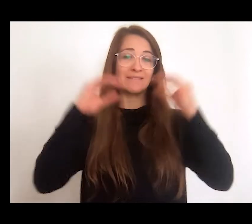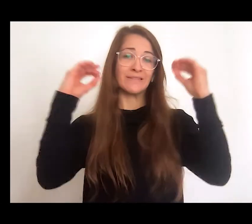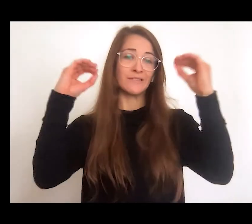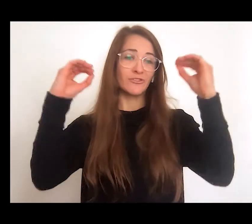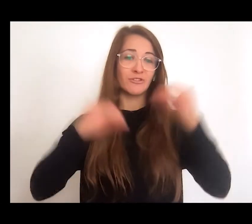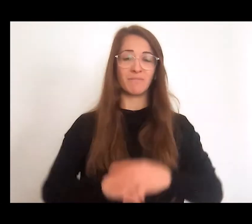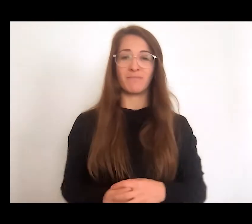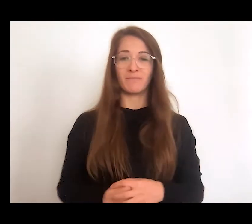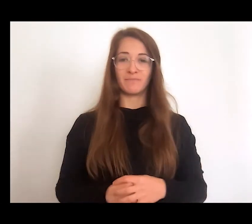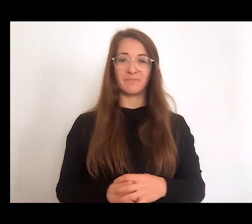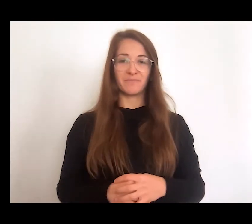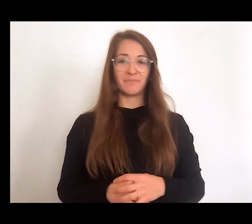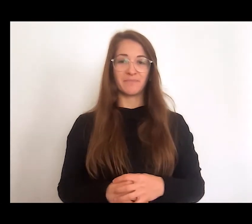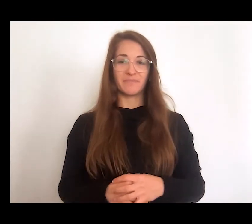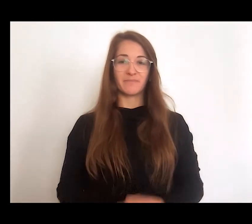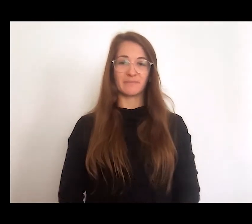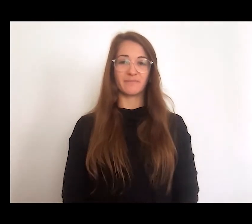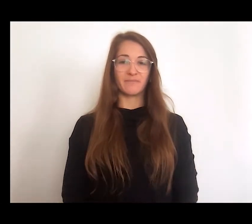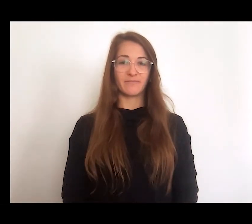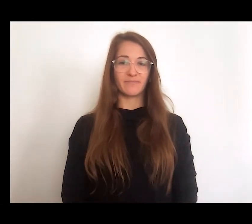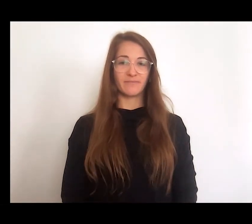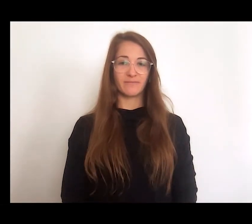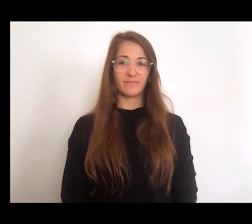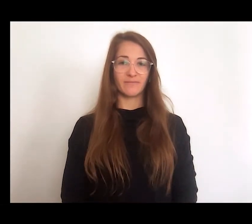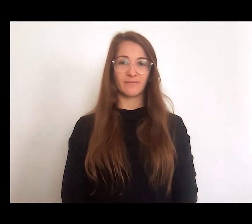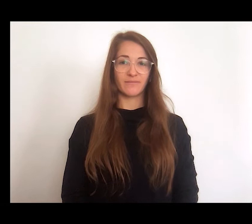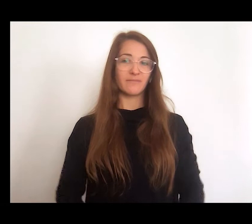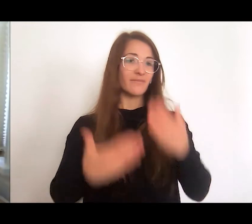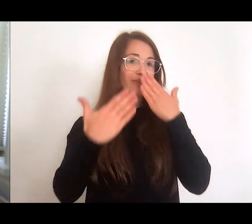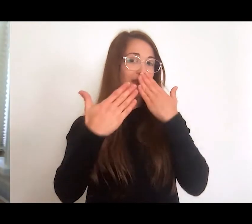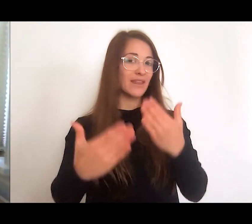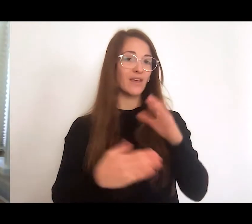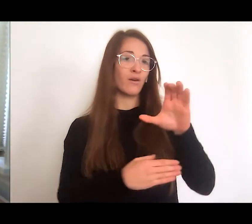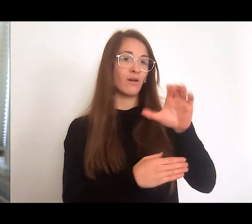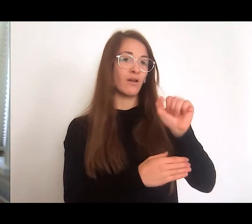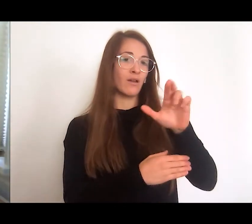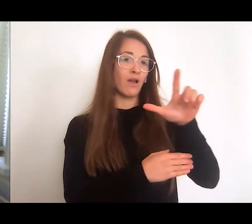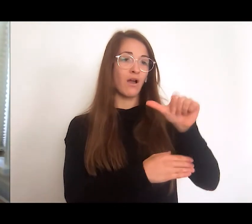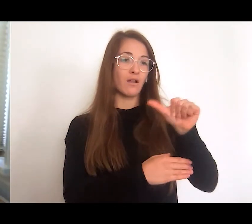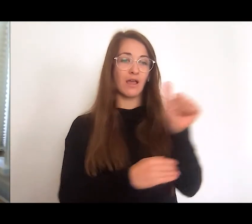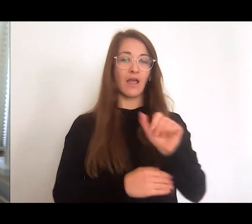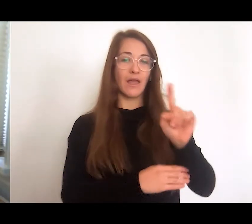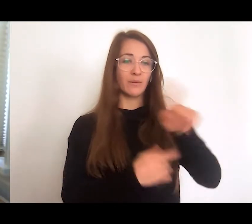GO, AT THE TIME, WHICH WAS TEACHING. THANK YOU.